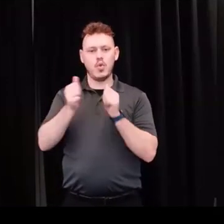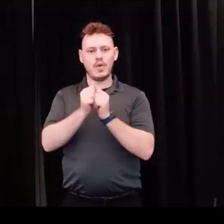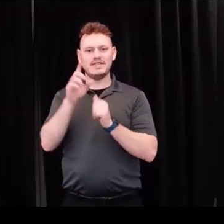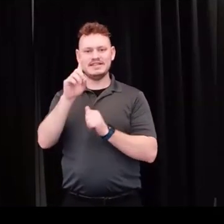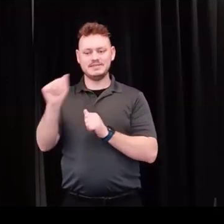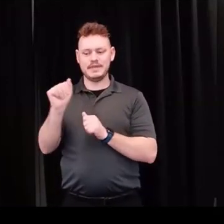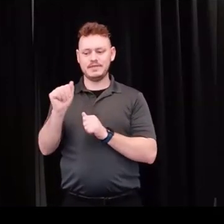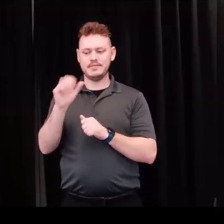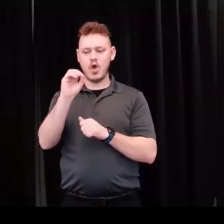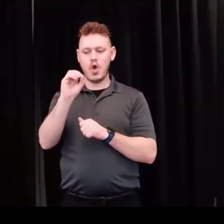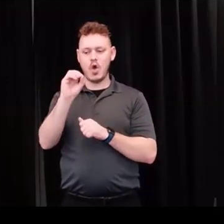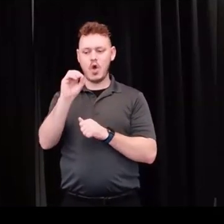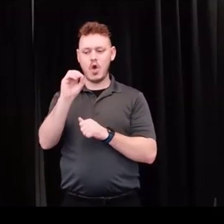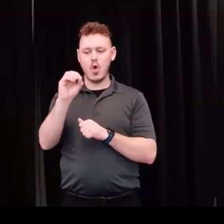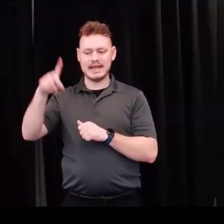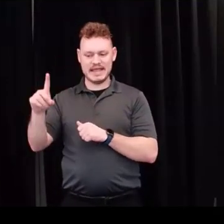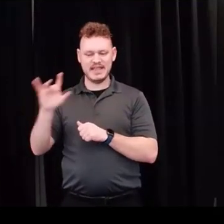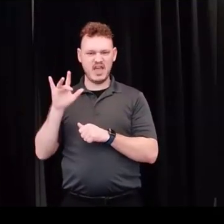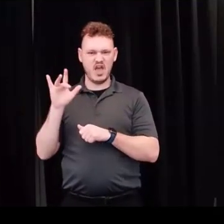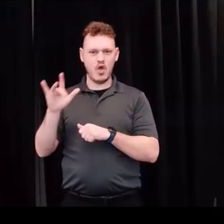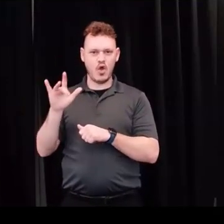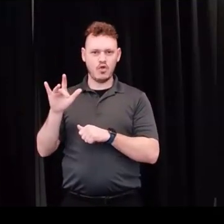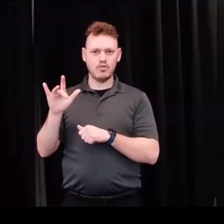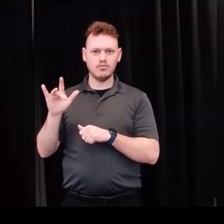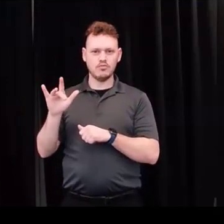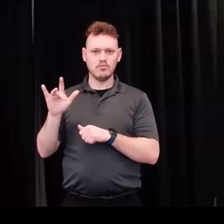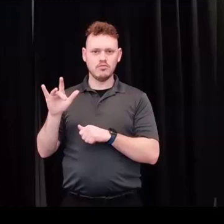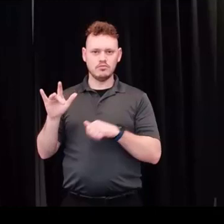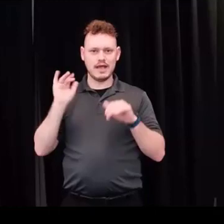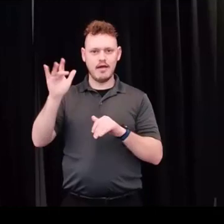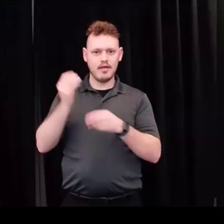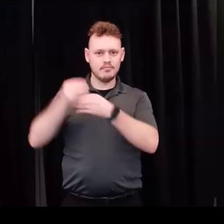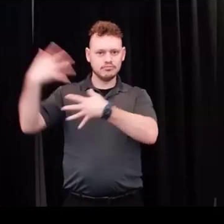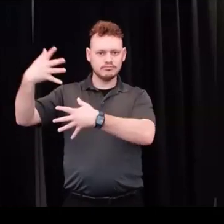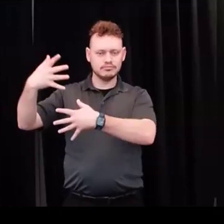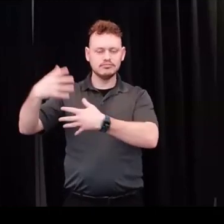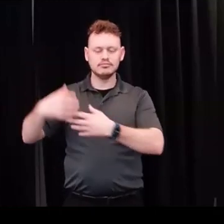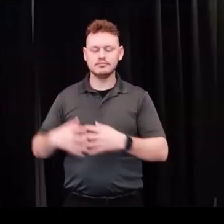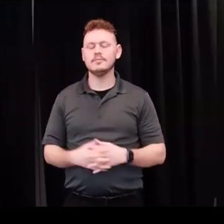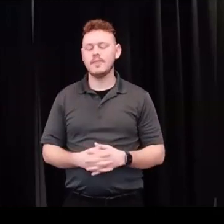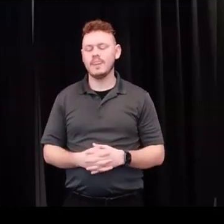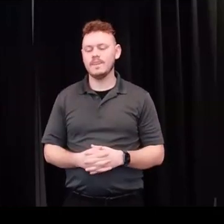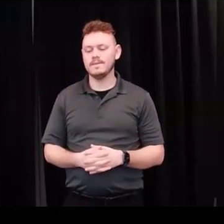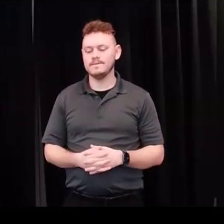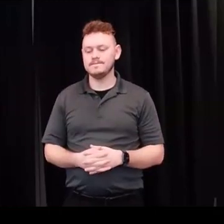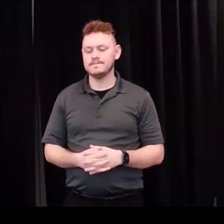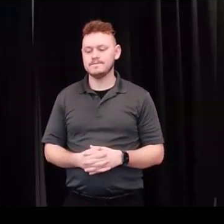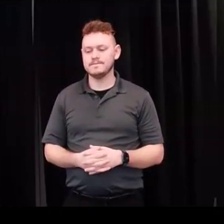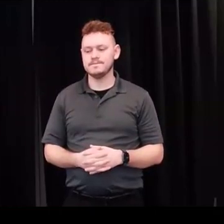article is hyperlinked for you, the Orthogonal Persona with Disabilities. We have already folded